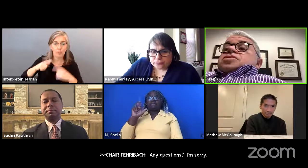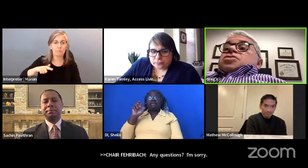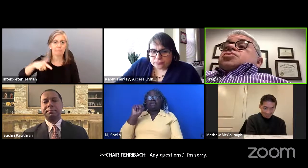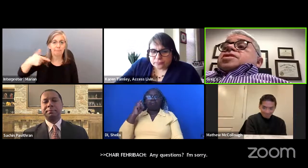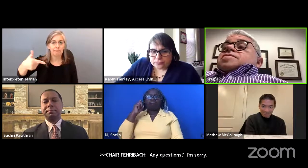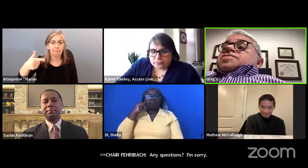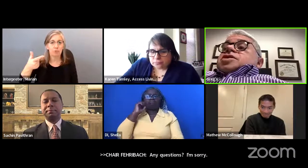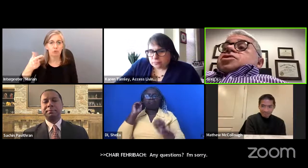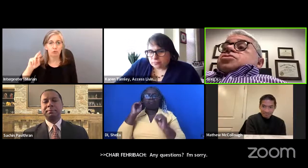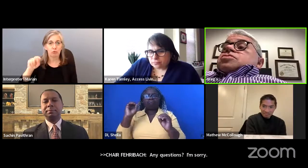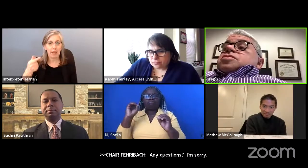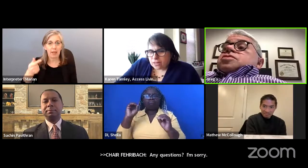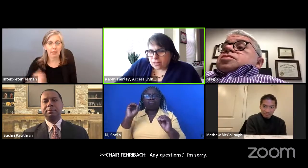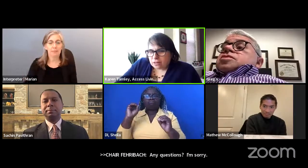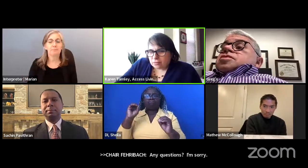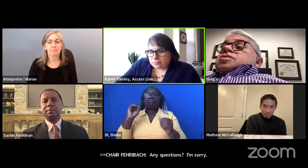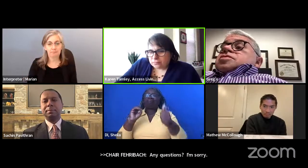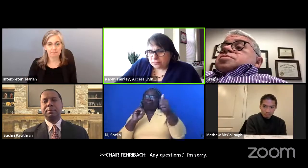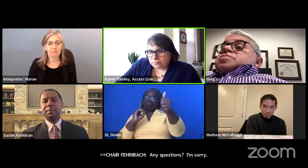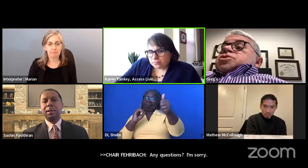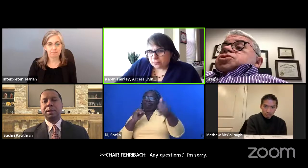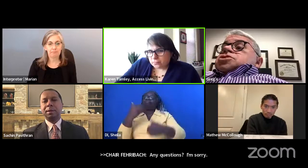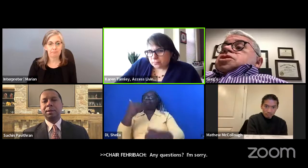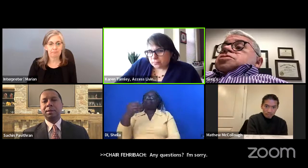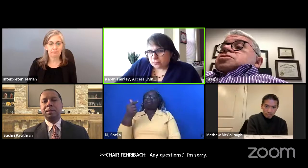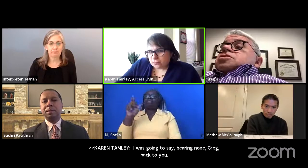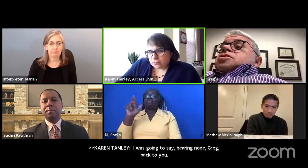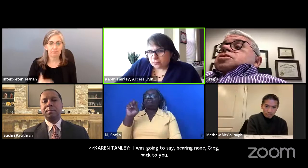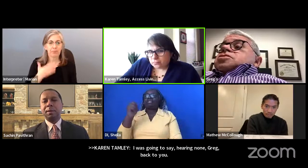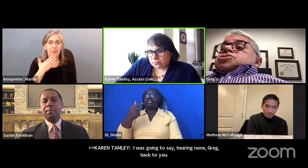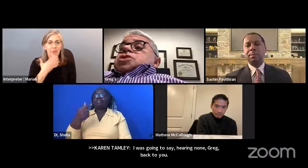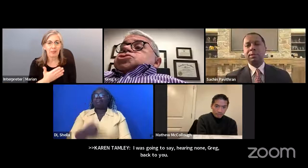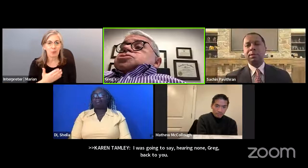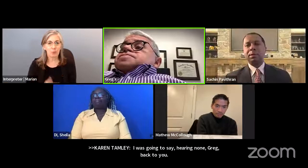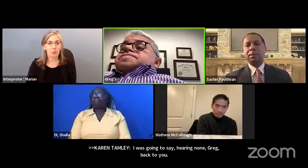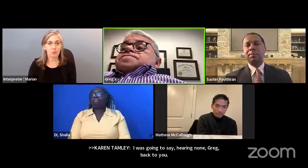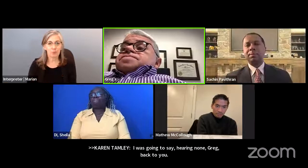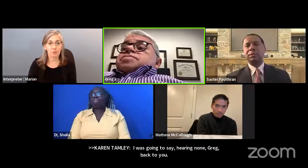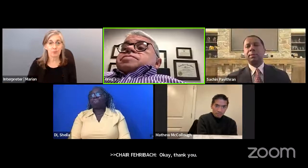Okay, thank you. Thank you. I appreciate that. Sachin?